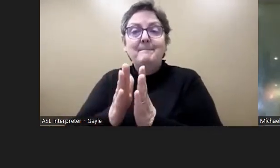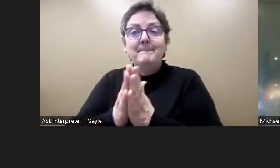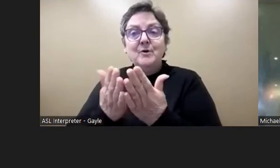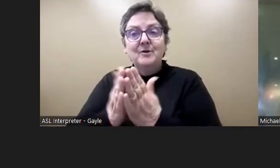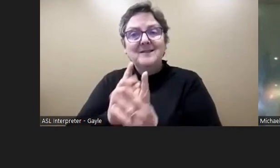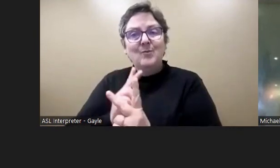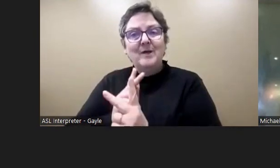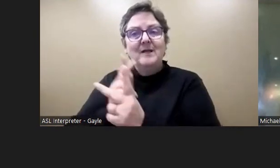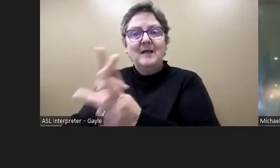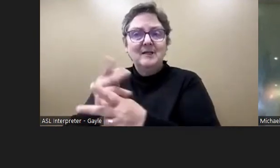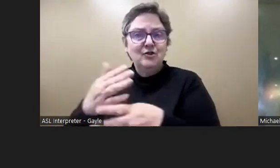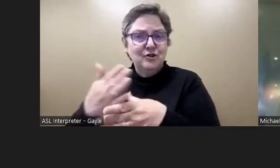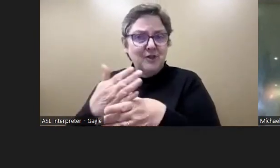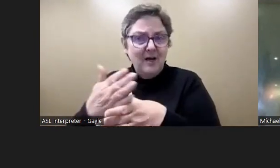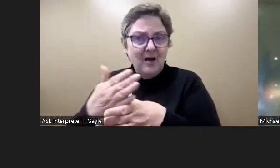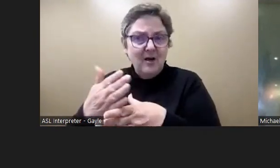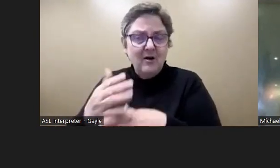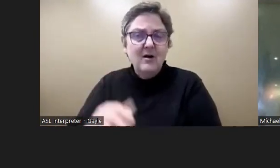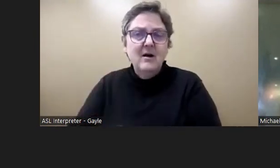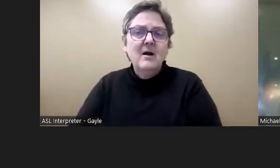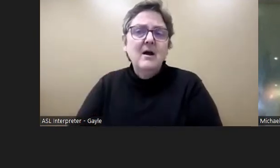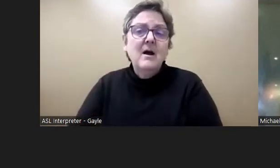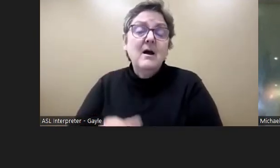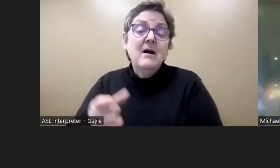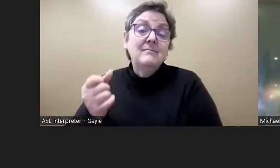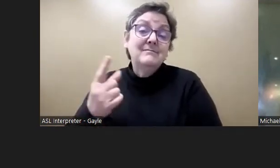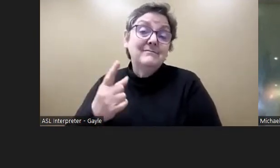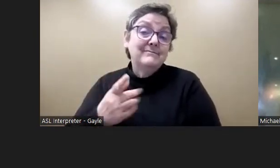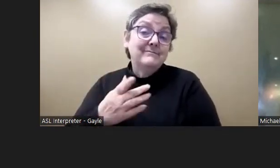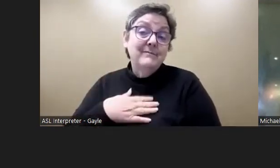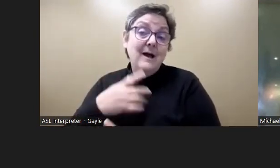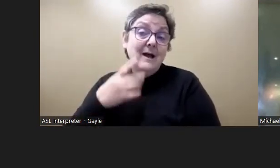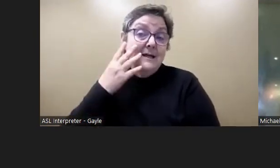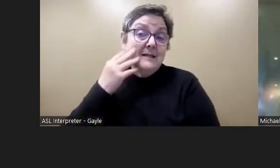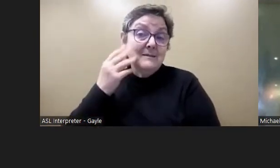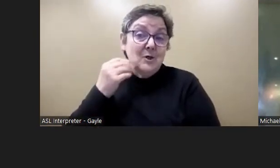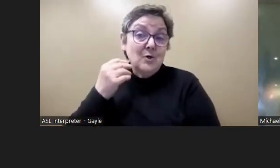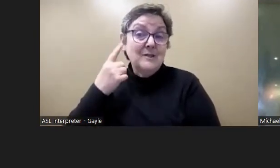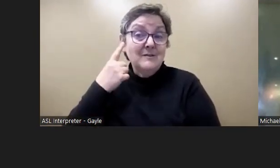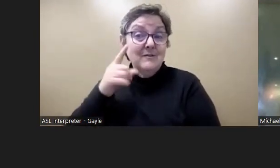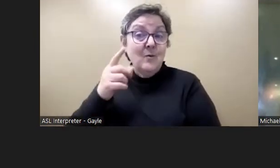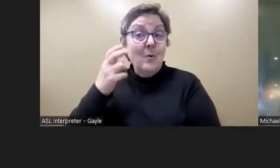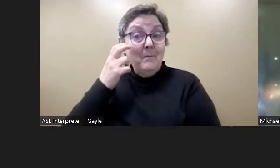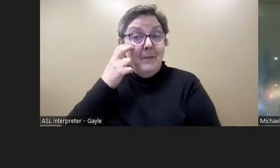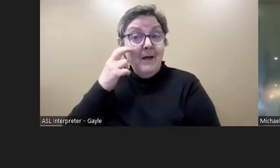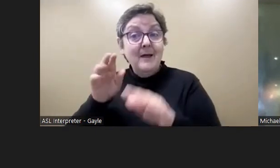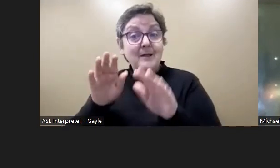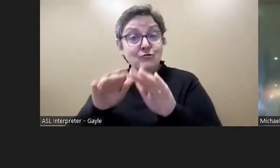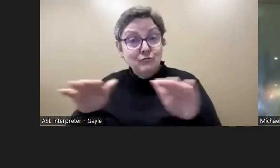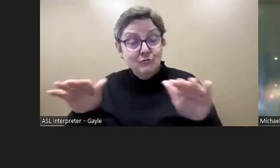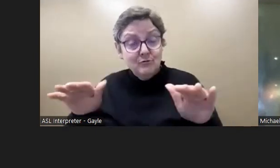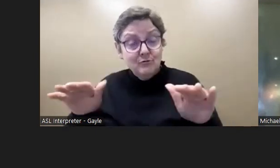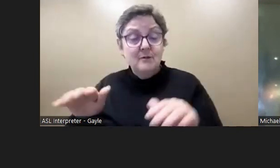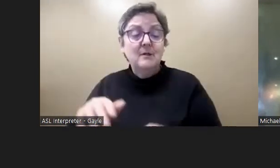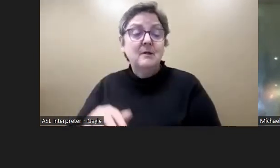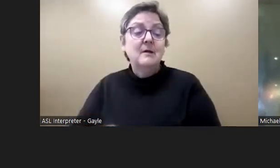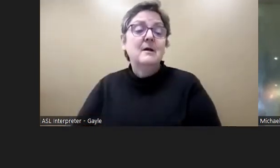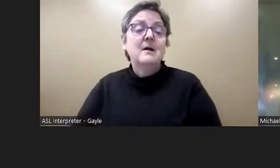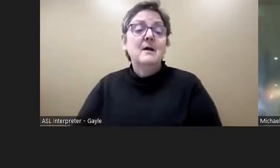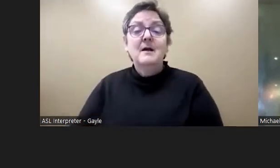However, from our experience, basically for blind children, having digital books is fine,